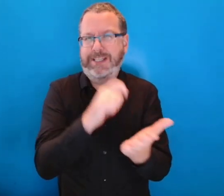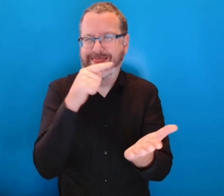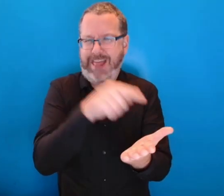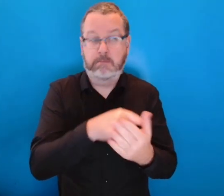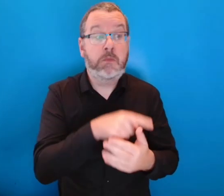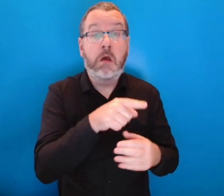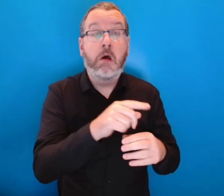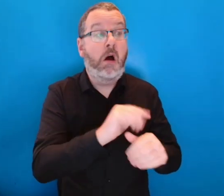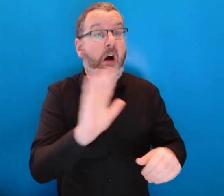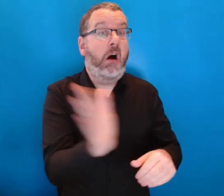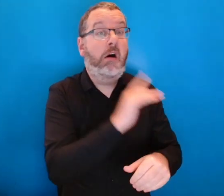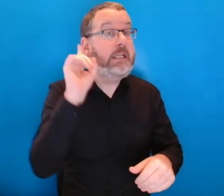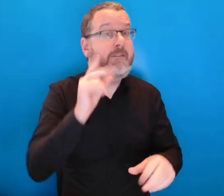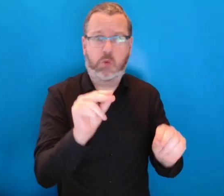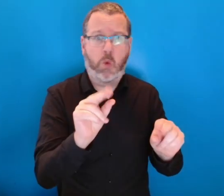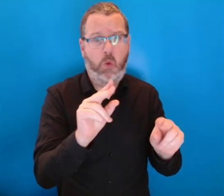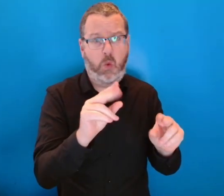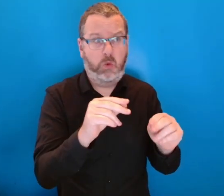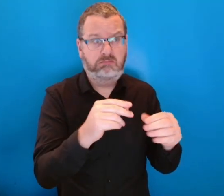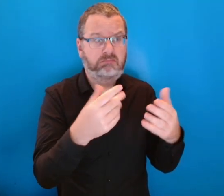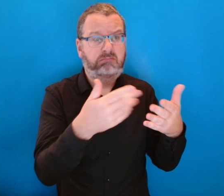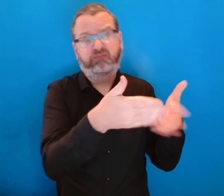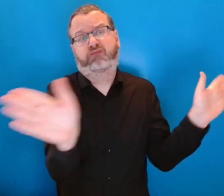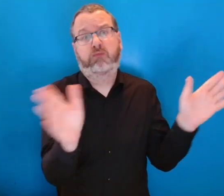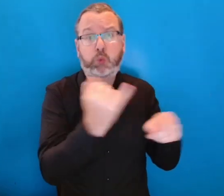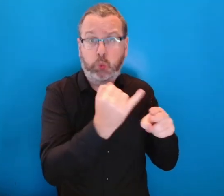and was not specifically for Deaf children, but by 1834,